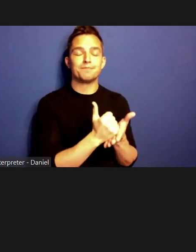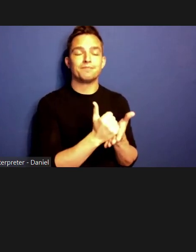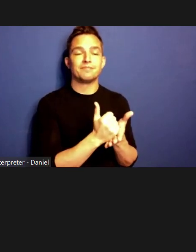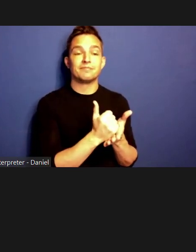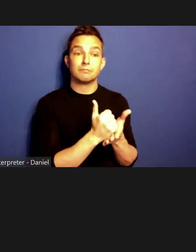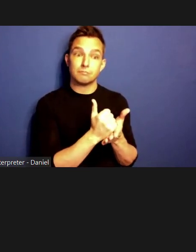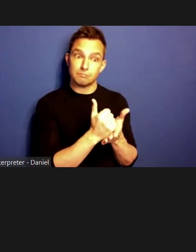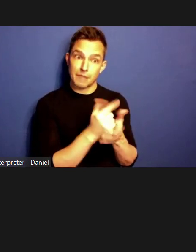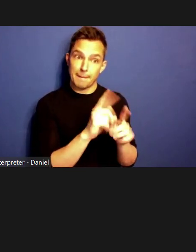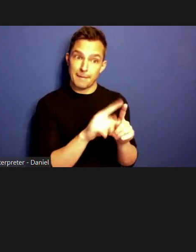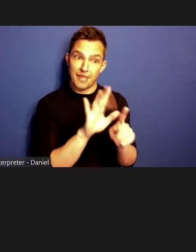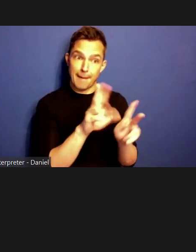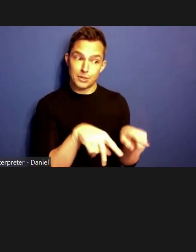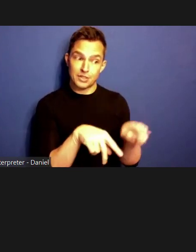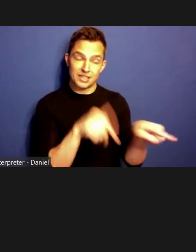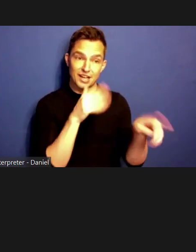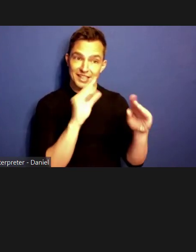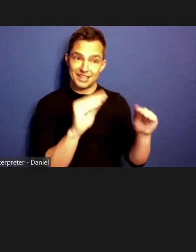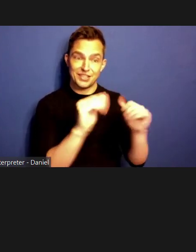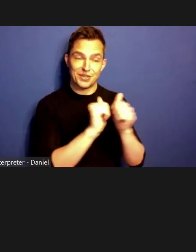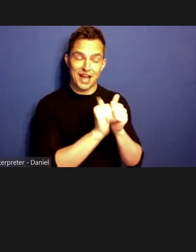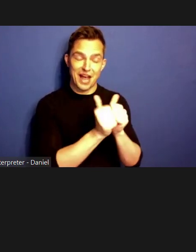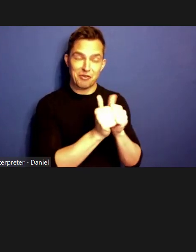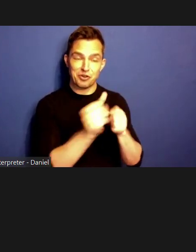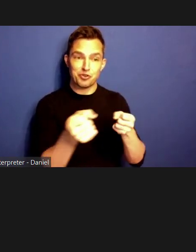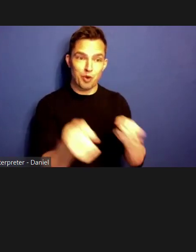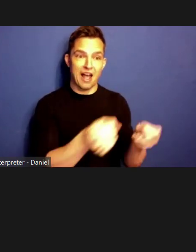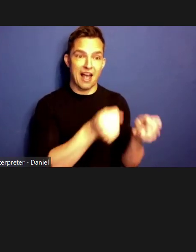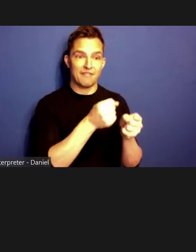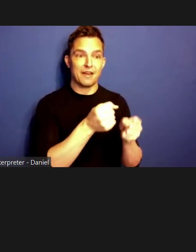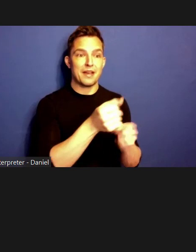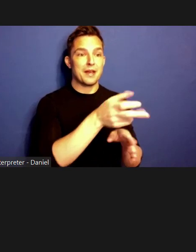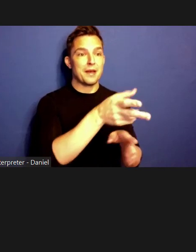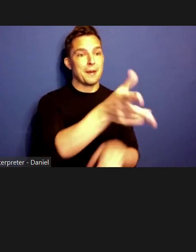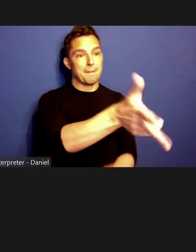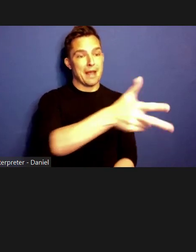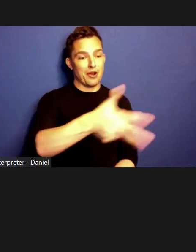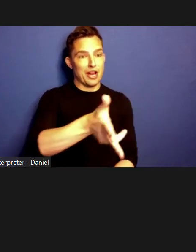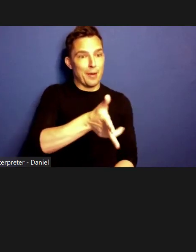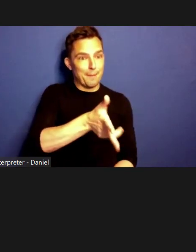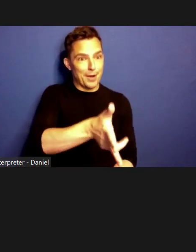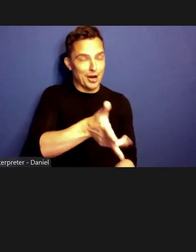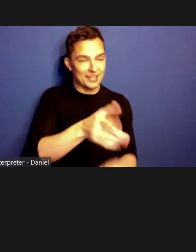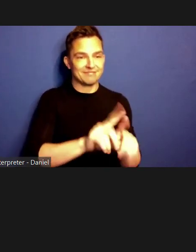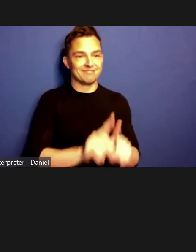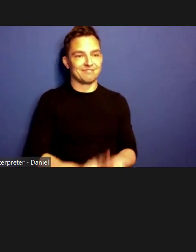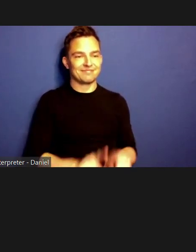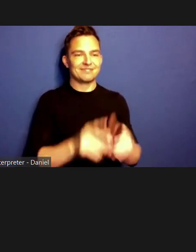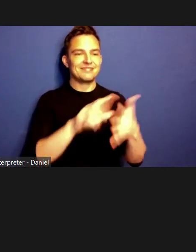going to teach you how to drive, parallel park, all of that stuff. It is the same with purchasing hearing screening equipment.